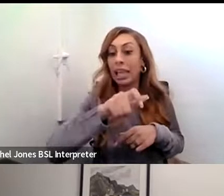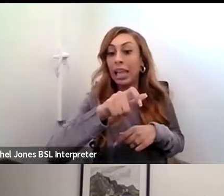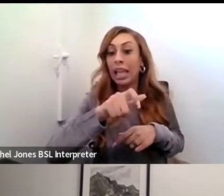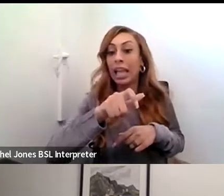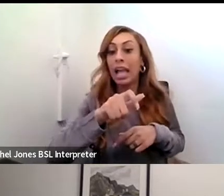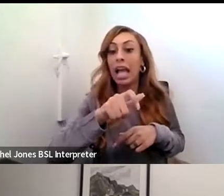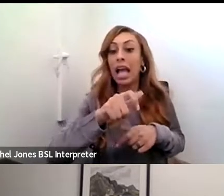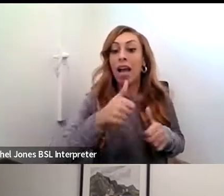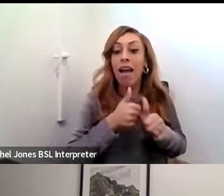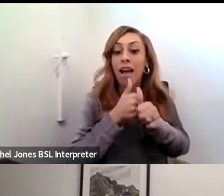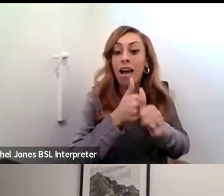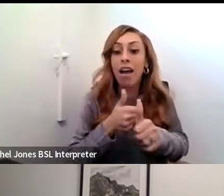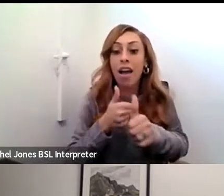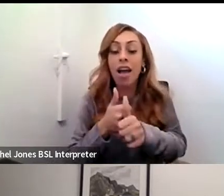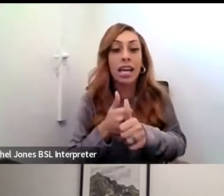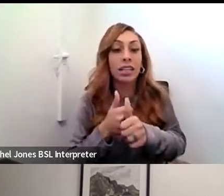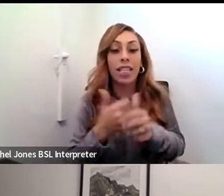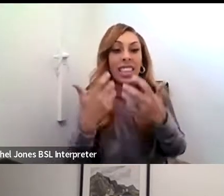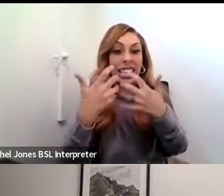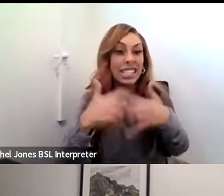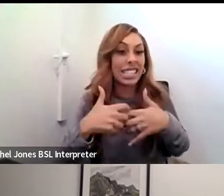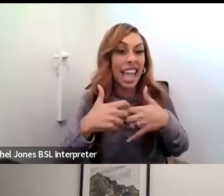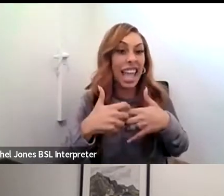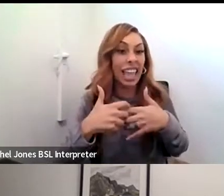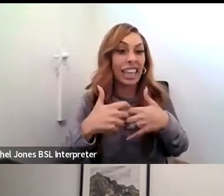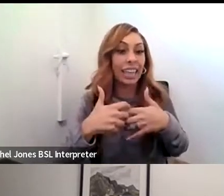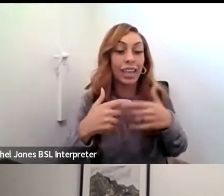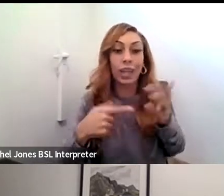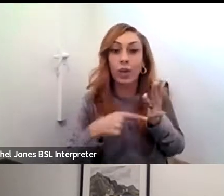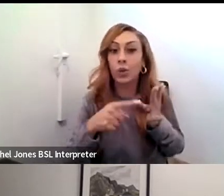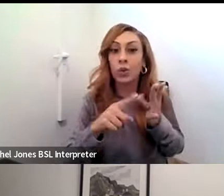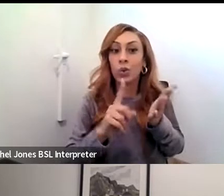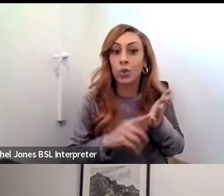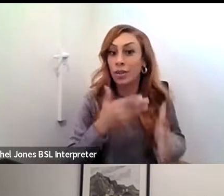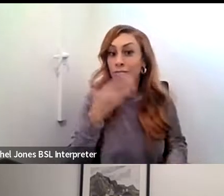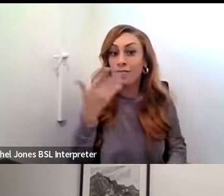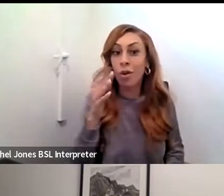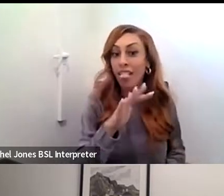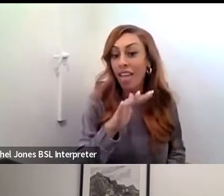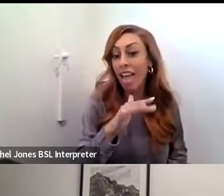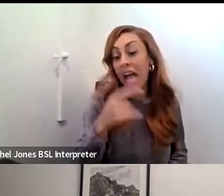those tools just don't exist at the moment, as well. I wonder if either of you would be able to say a little bit